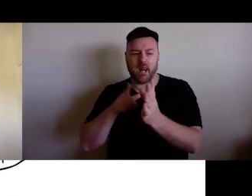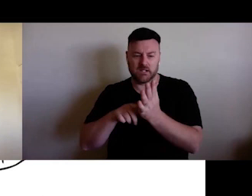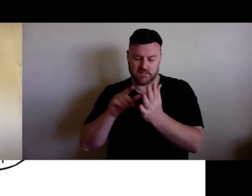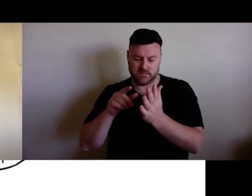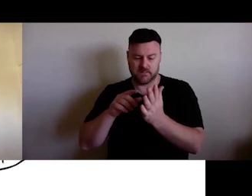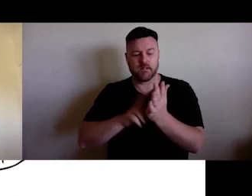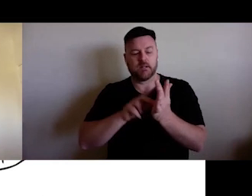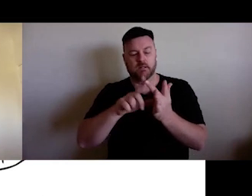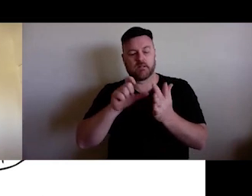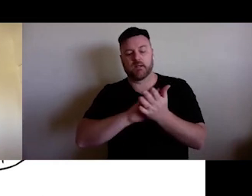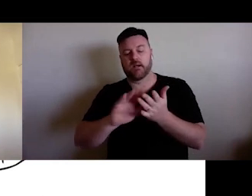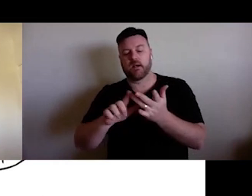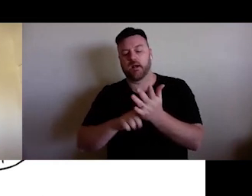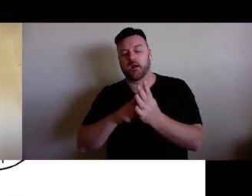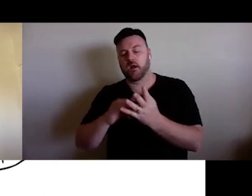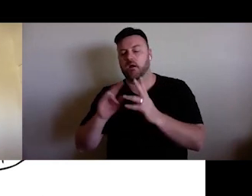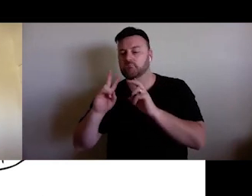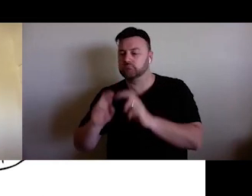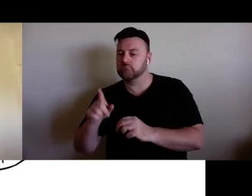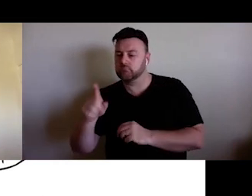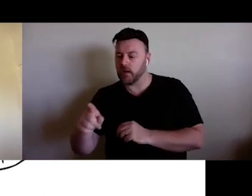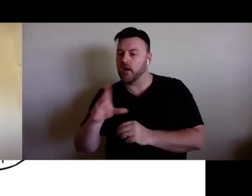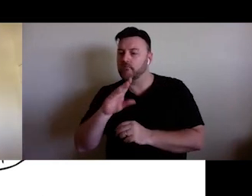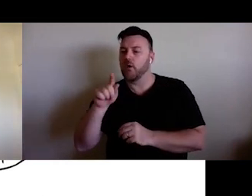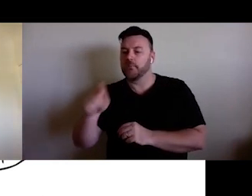and how that creates superfans. So there were 90,000 backers. And the